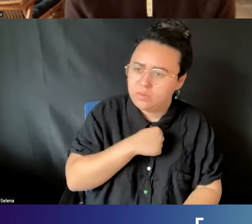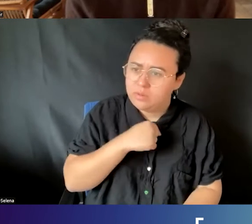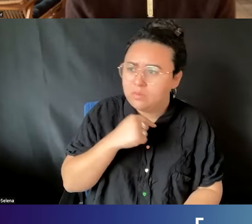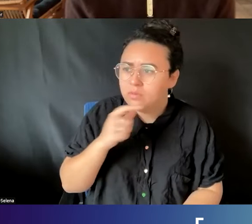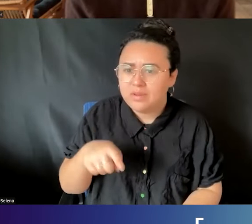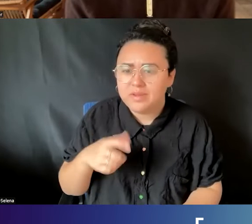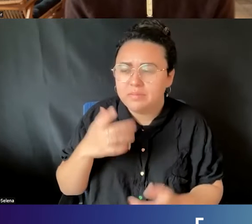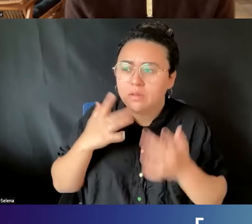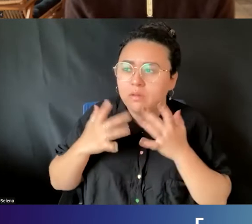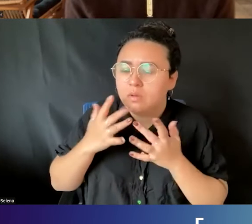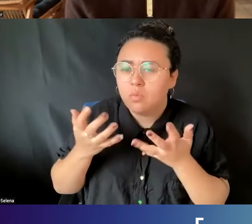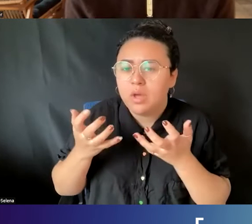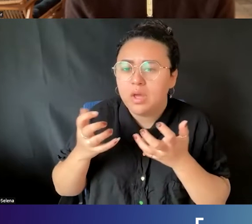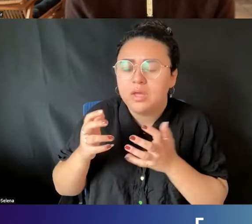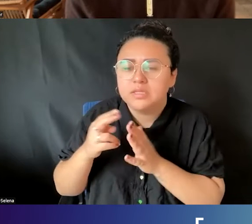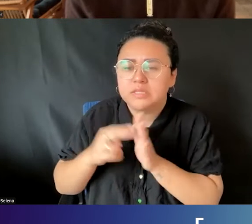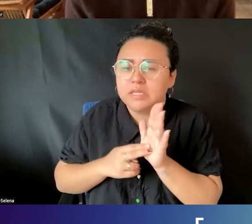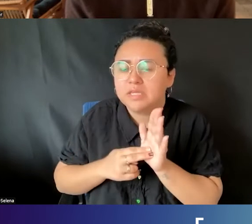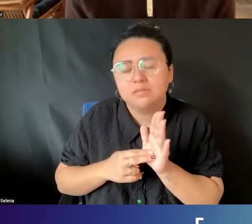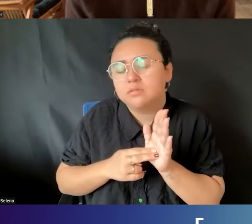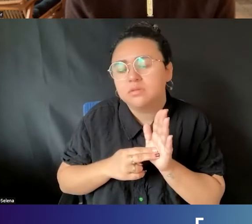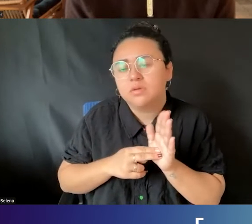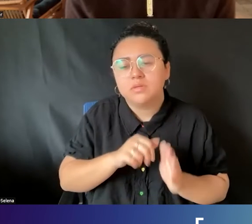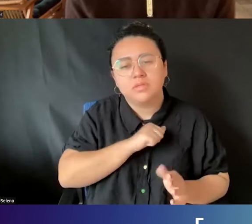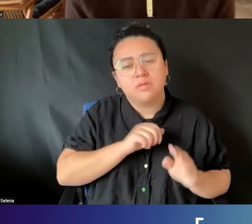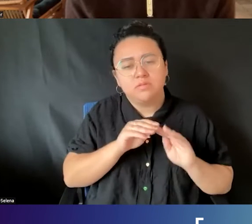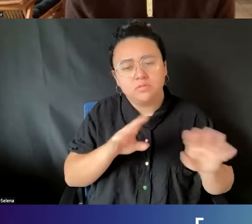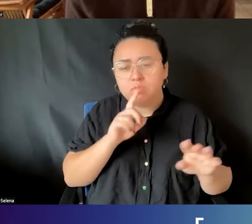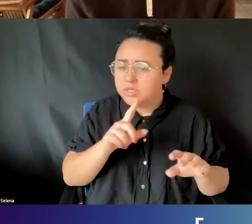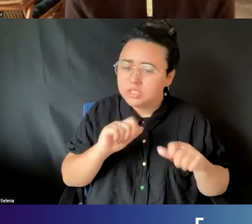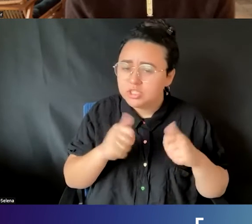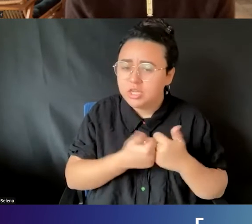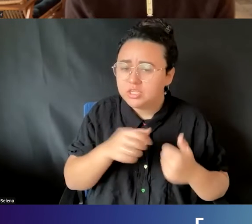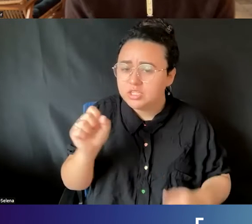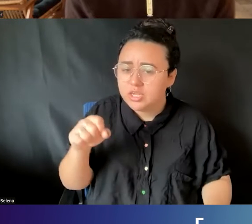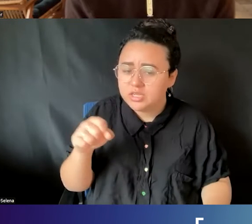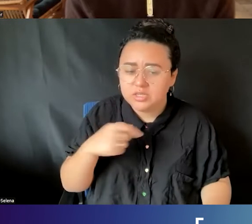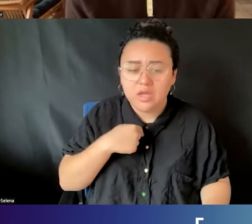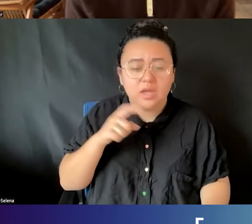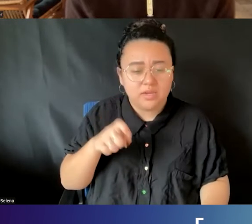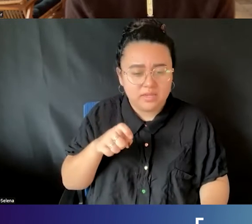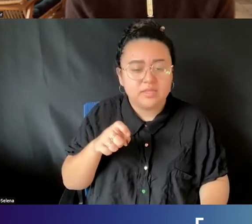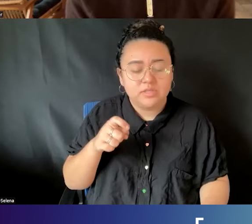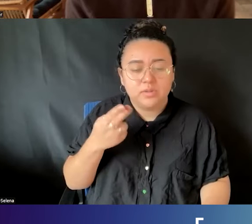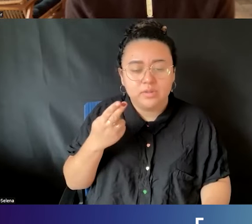That self-distribution is incredibly challenging. It's you know, I had to do a hybrid distribution